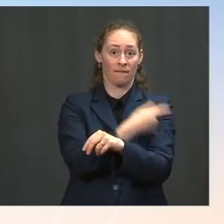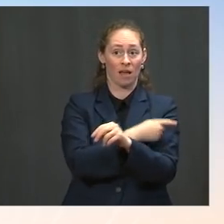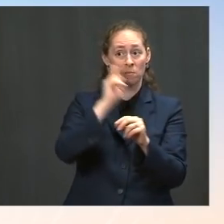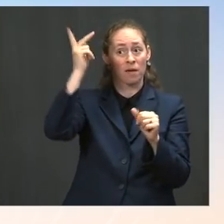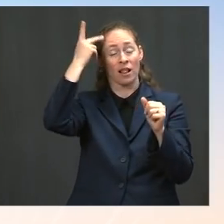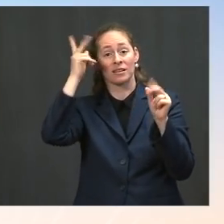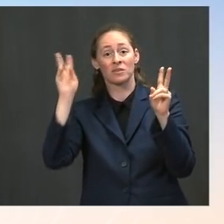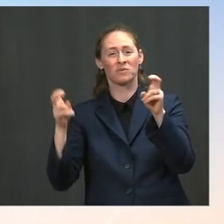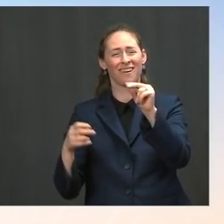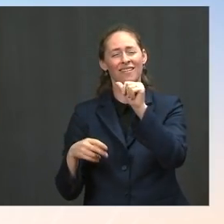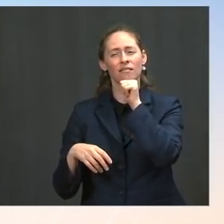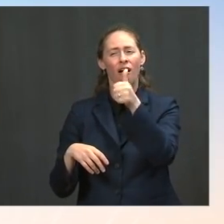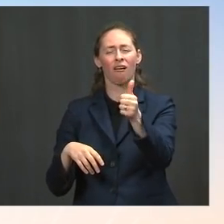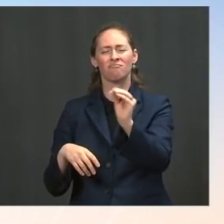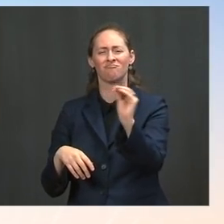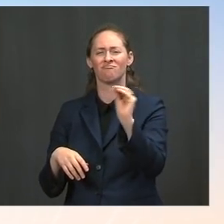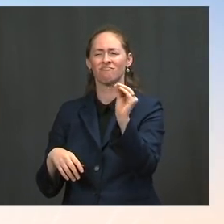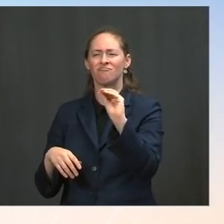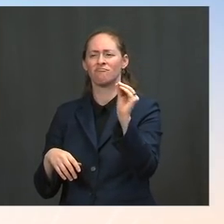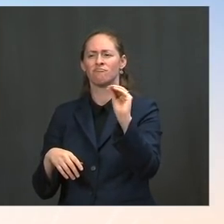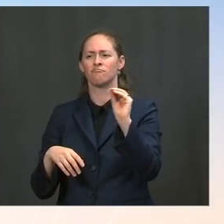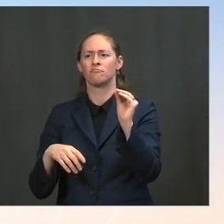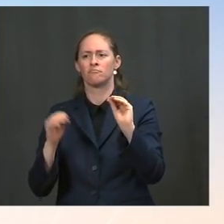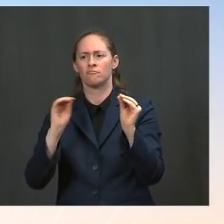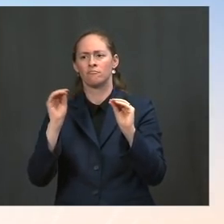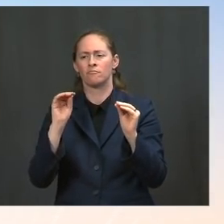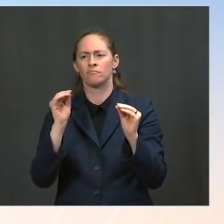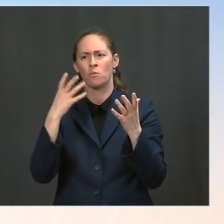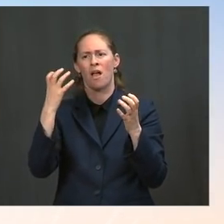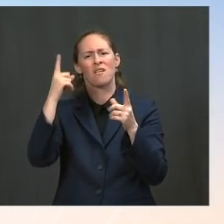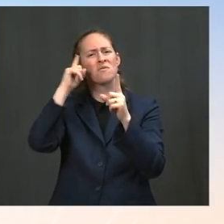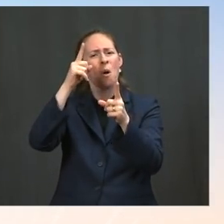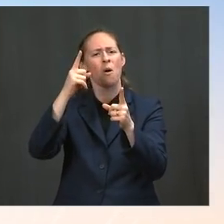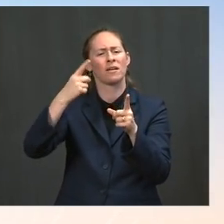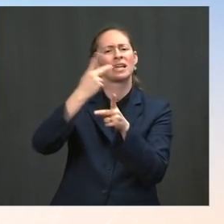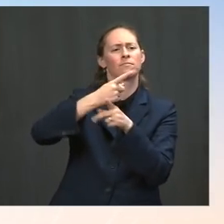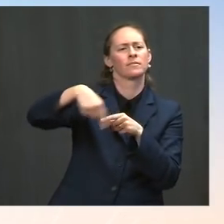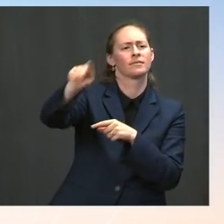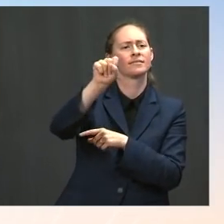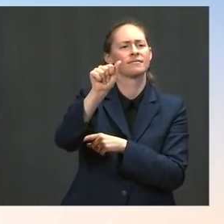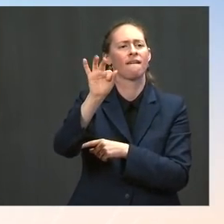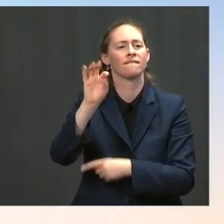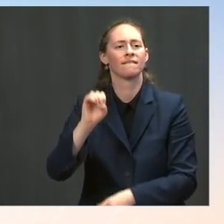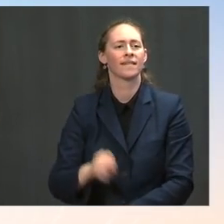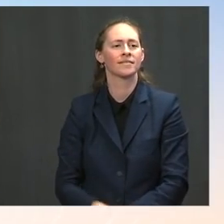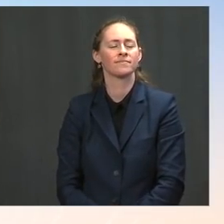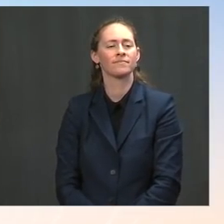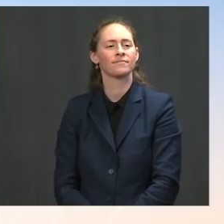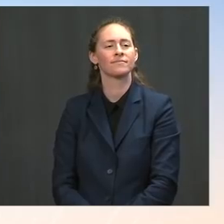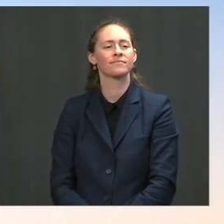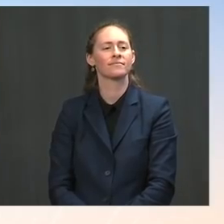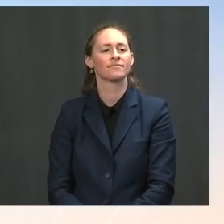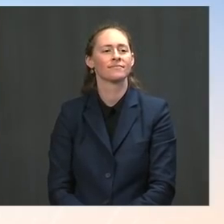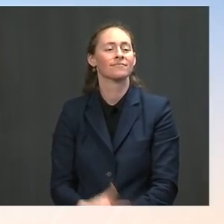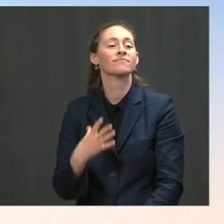The Press: Thanks, Jen. Ms. Psaki: Sure. Go ahead. The Press: Great. Thank you. As the White House COVID team has done contact tracing,